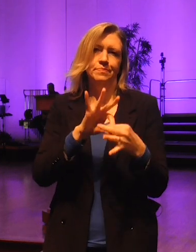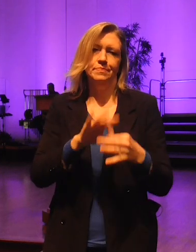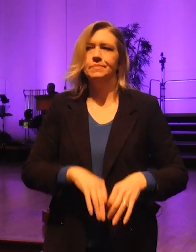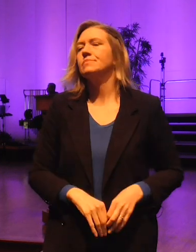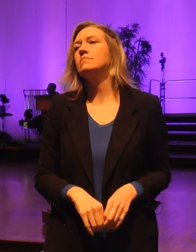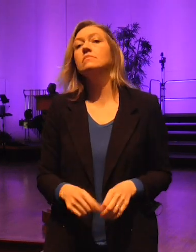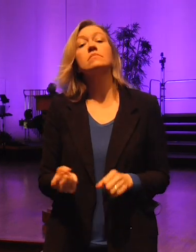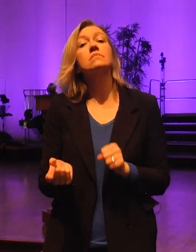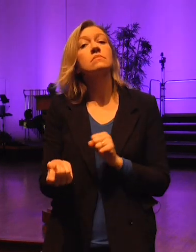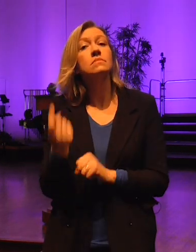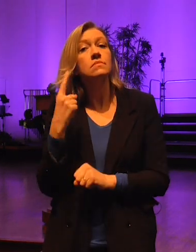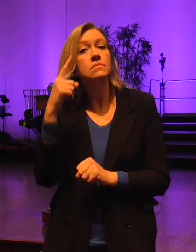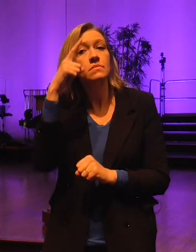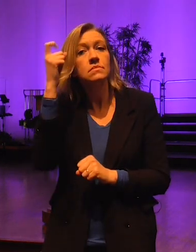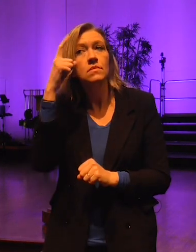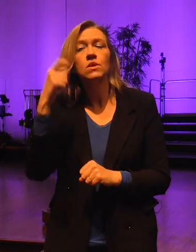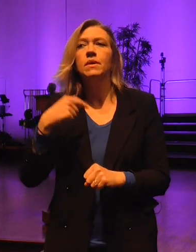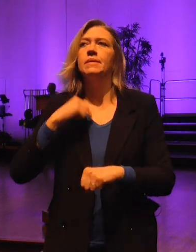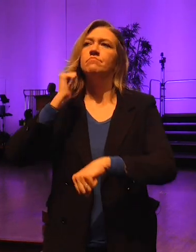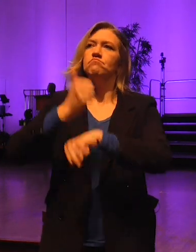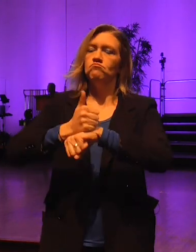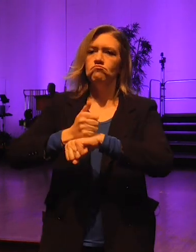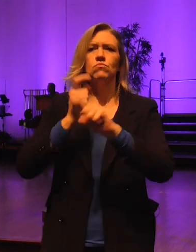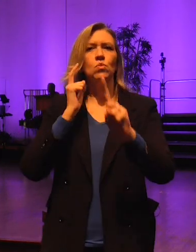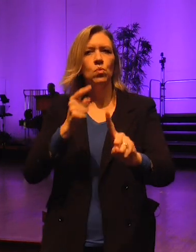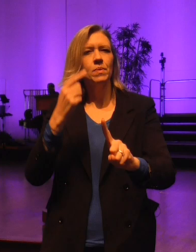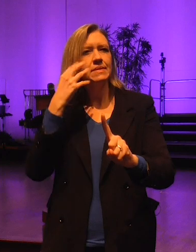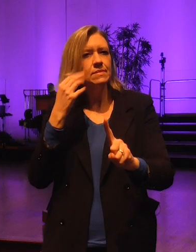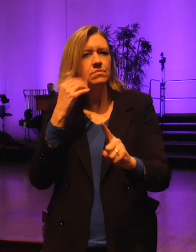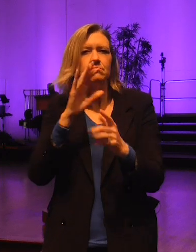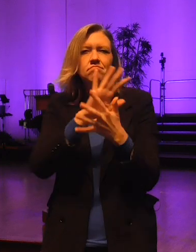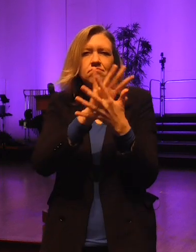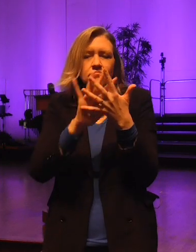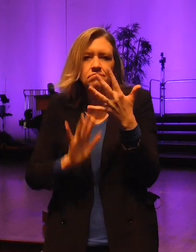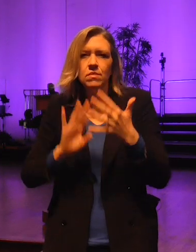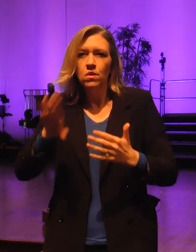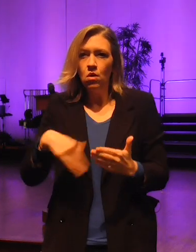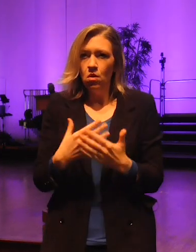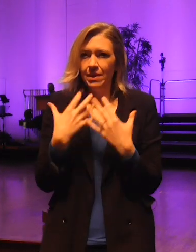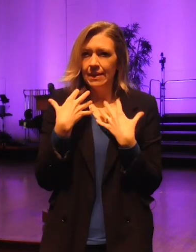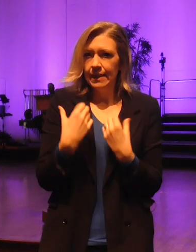out to experience everything that the mile high Church's Healing Ministry has to offer and I want